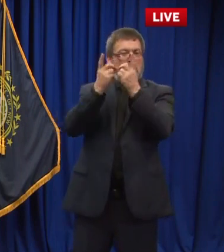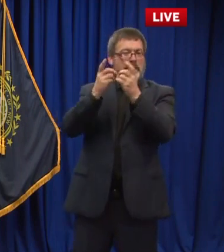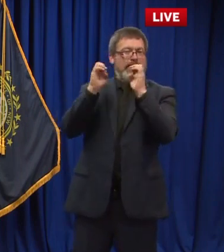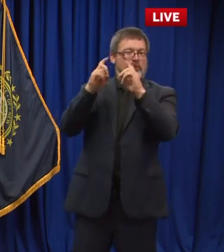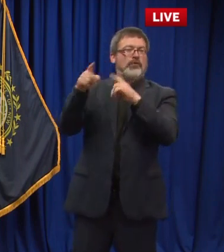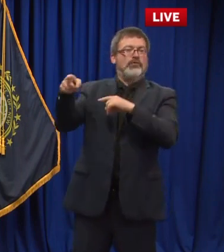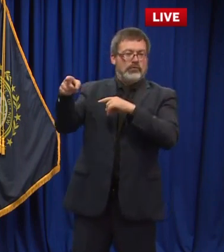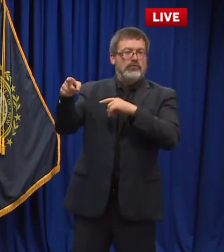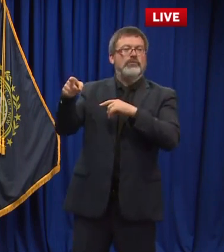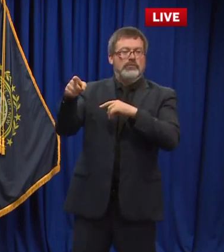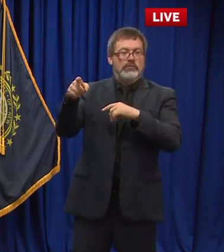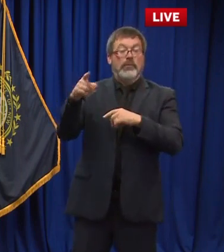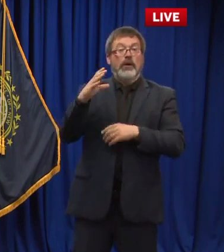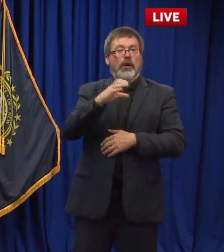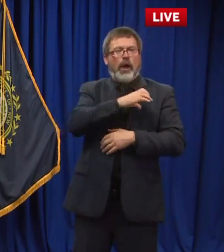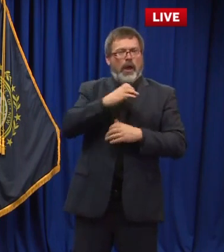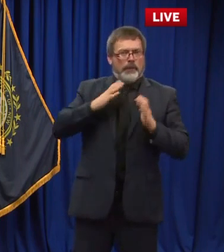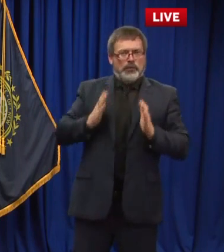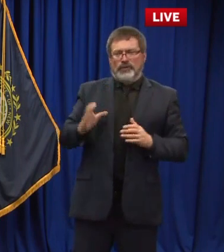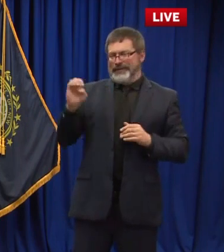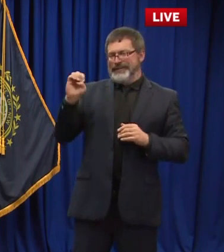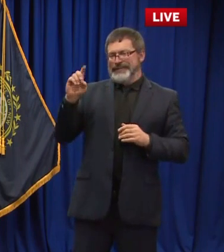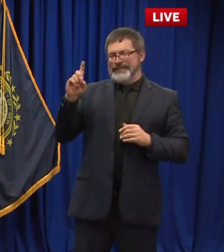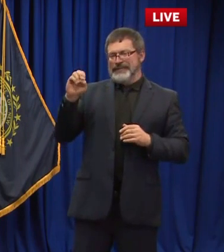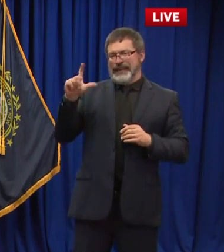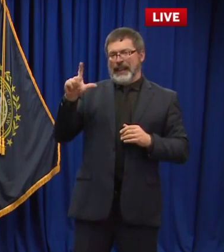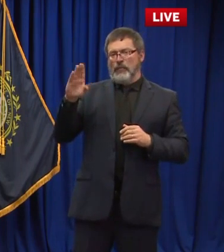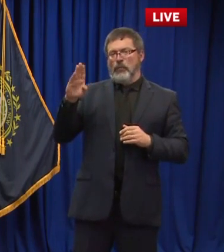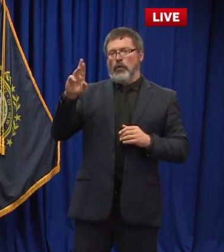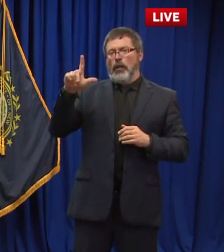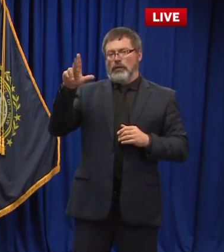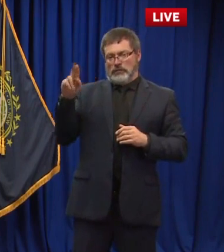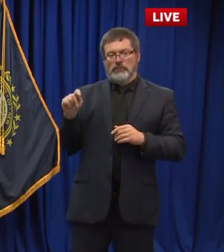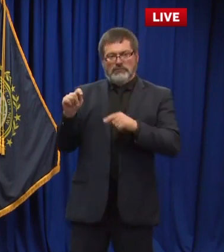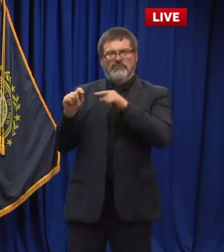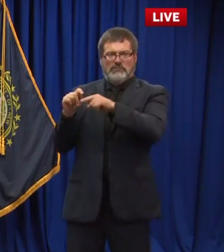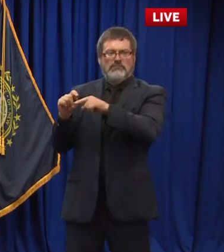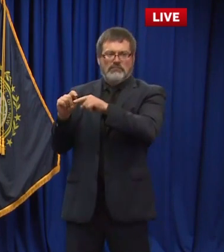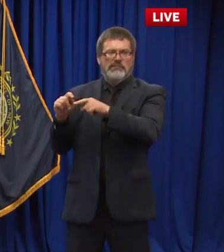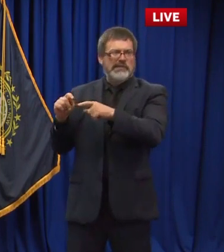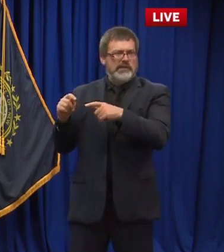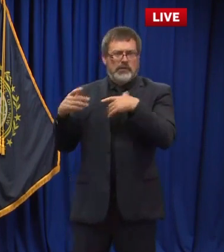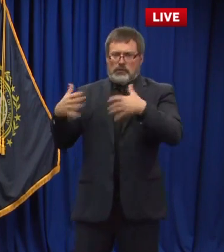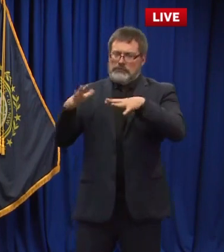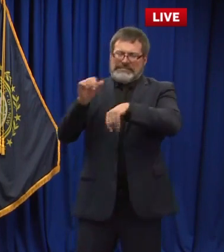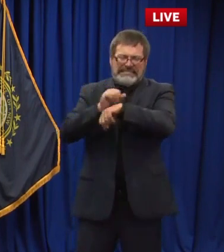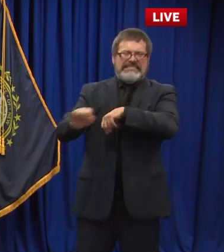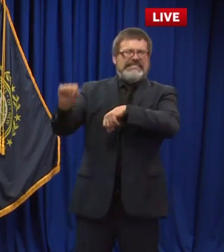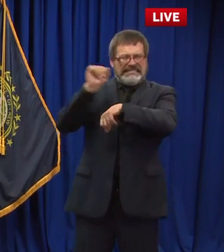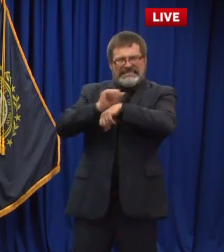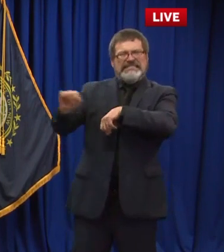SO ONE OF THE THINGS I WANT TO HIGHLIGHT IS A BIG THANK YOU TO THE DEPARTMENT OF EDUCATION.